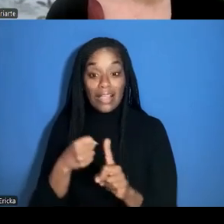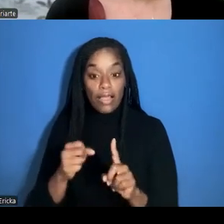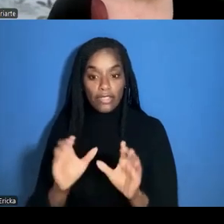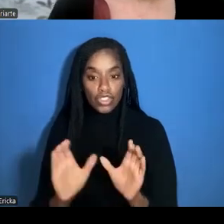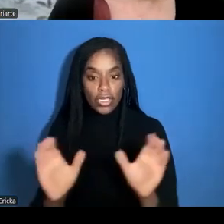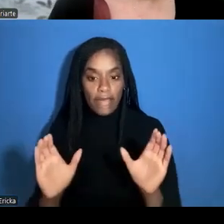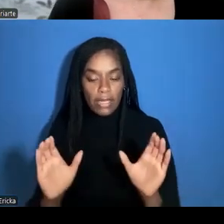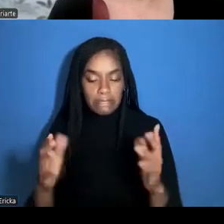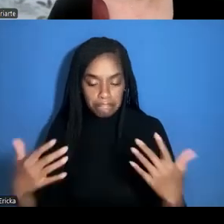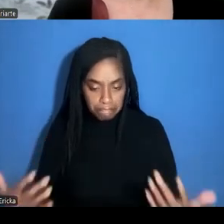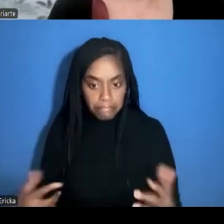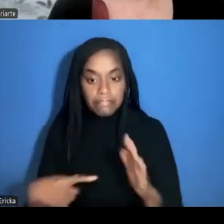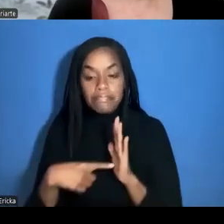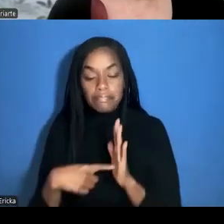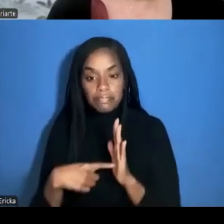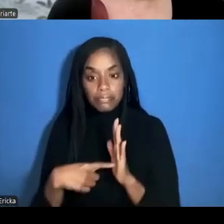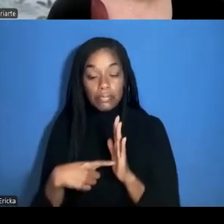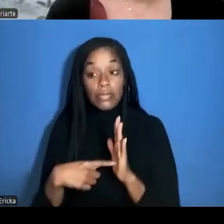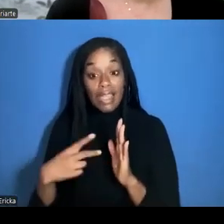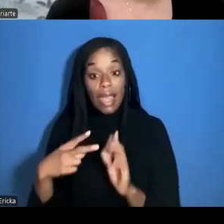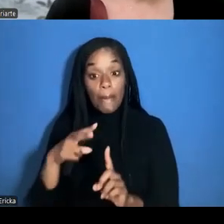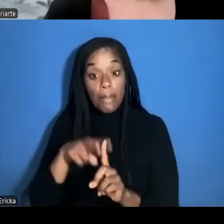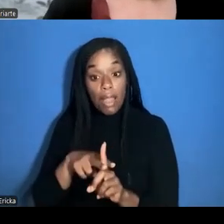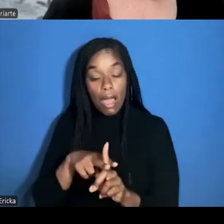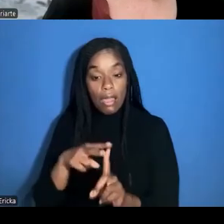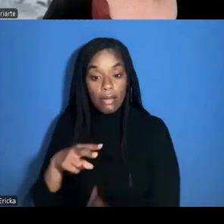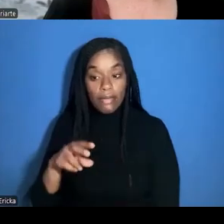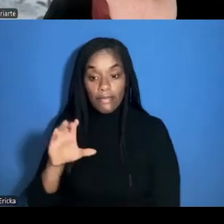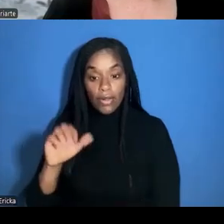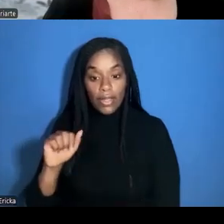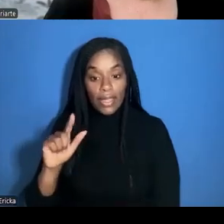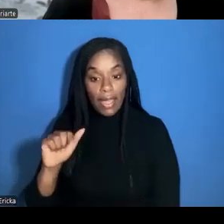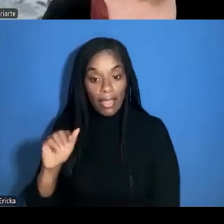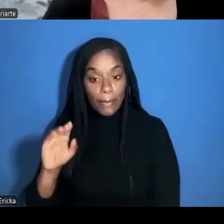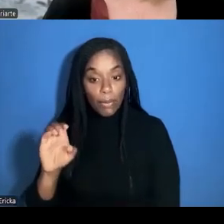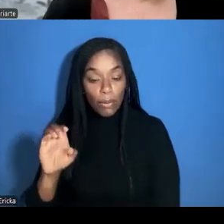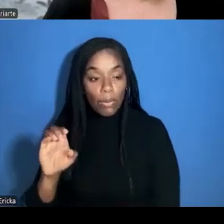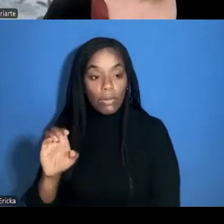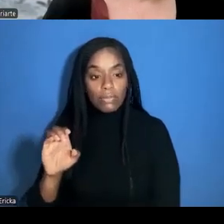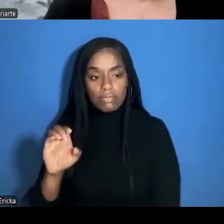So for example, when you're applying for CalAble CalAble is not going to.